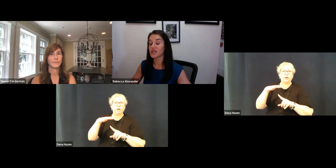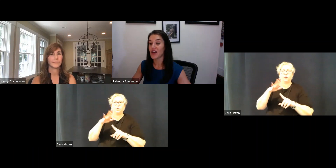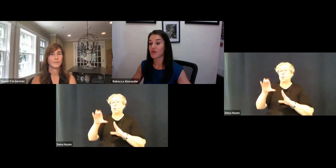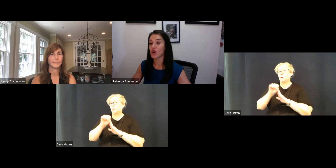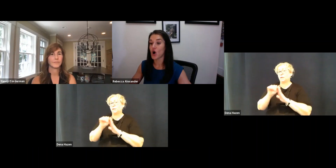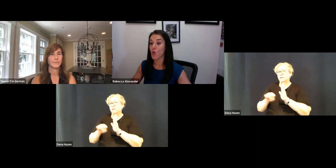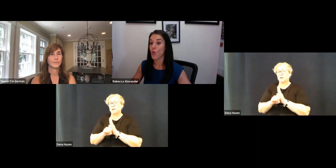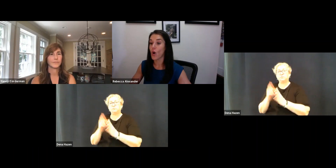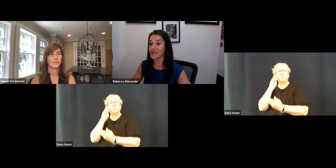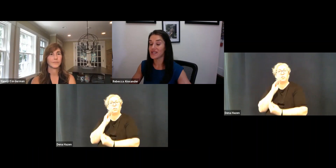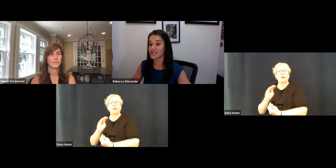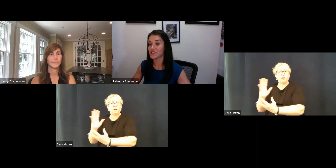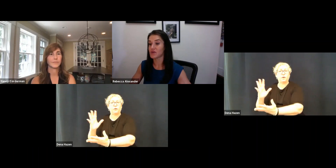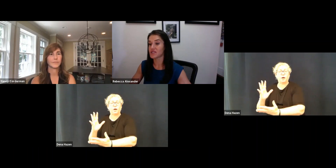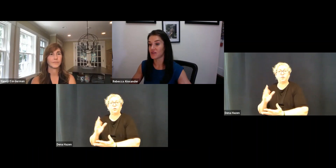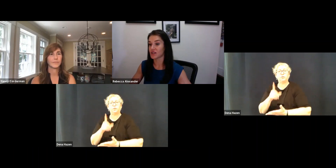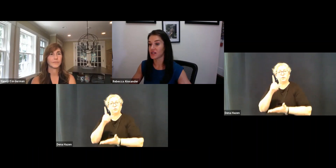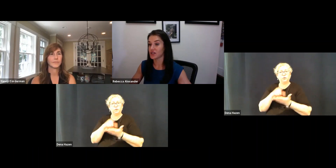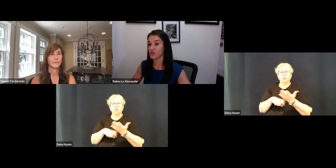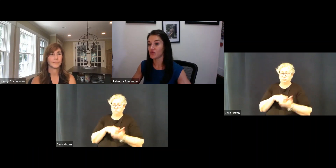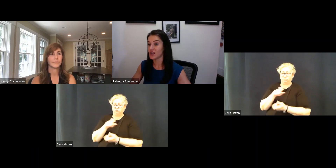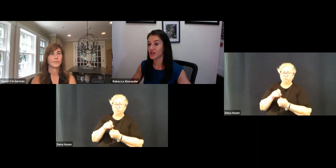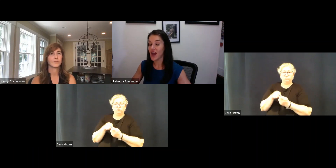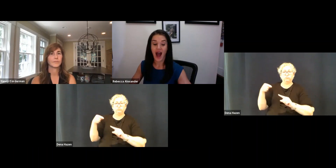to let them know what it is specifically you need.